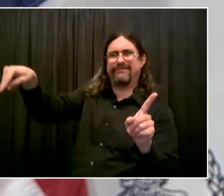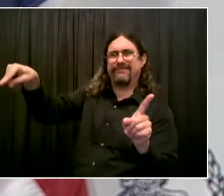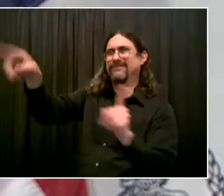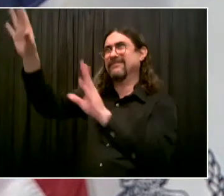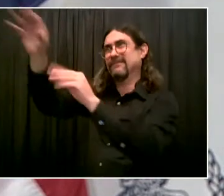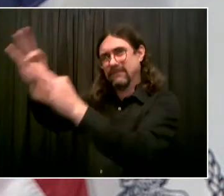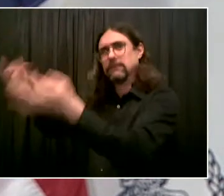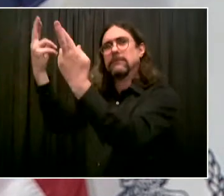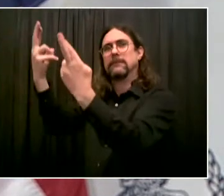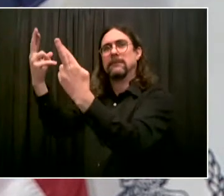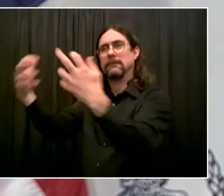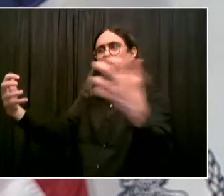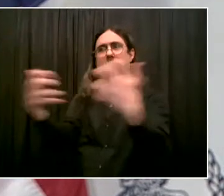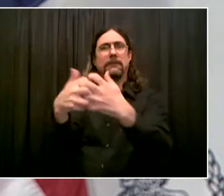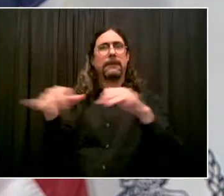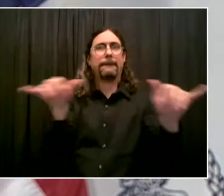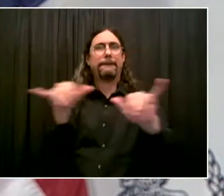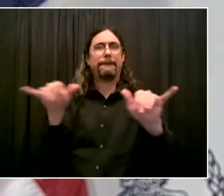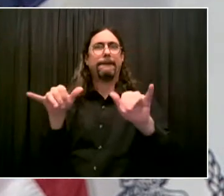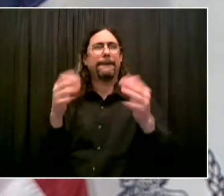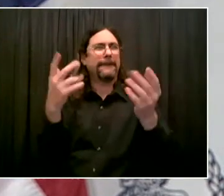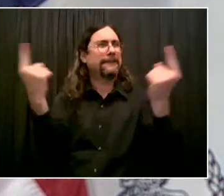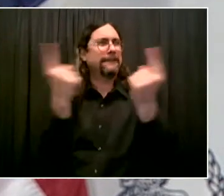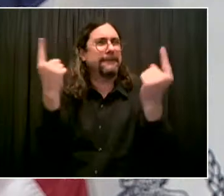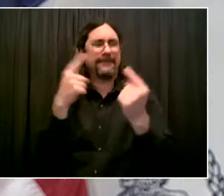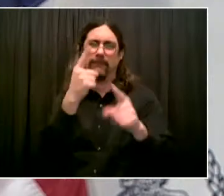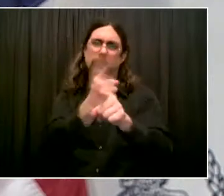FOLLLLWO UP ON THAT AND GET YOU AN UP DATE. WITH THAT